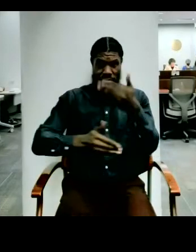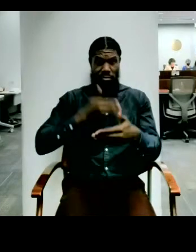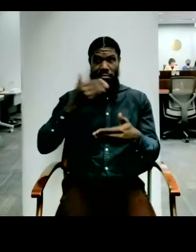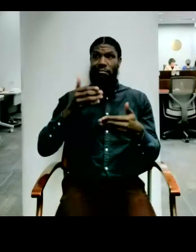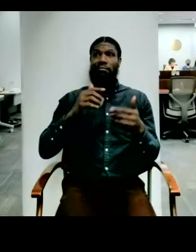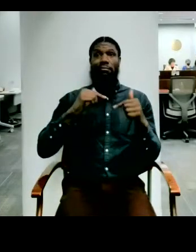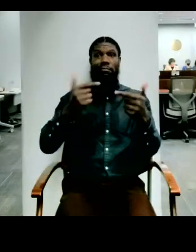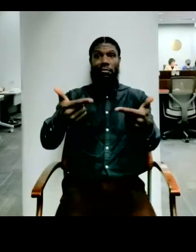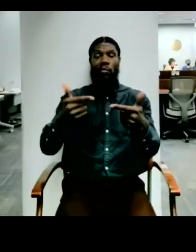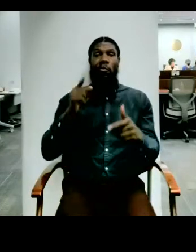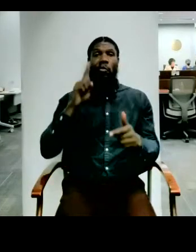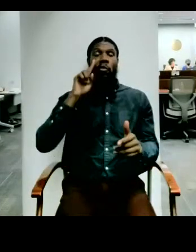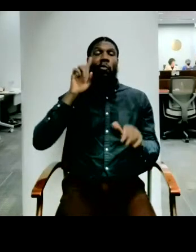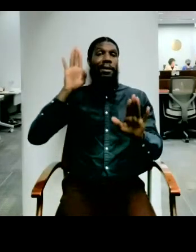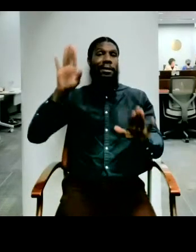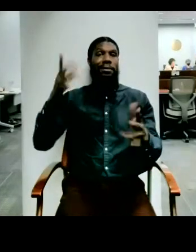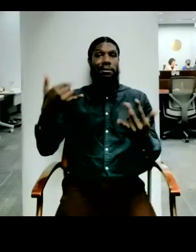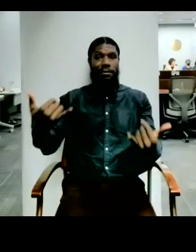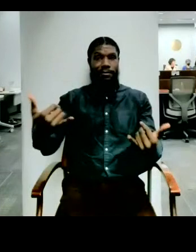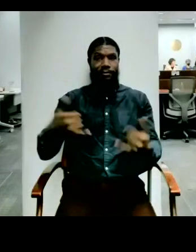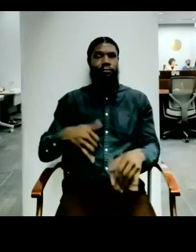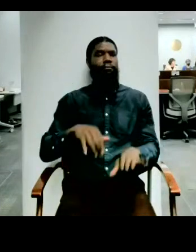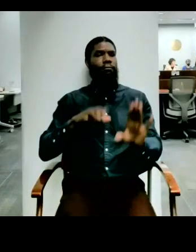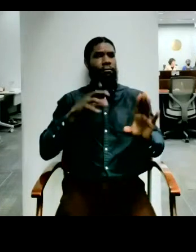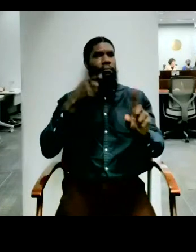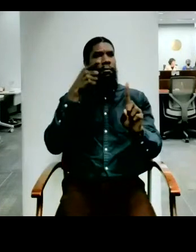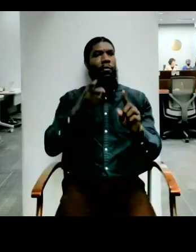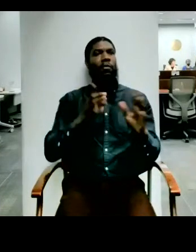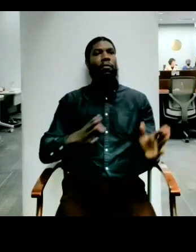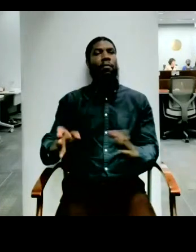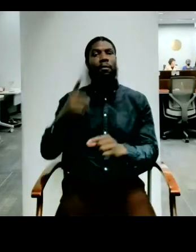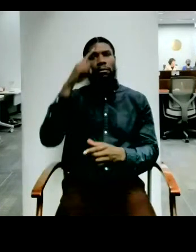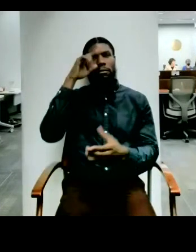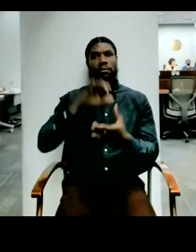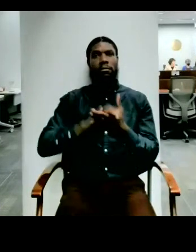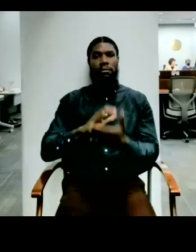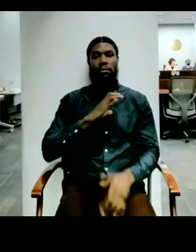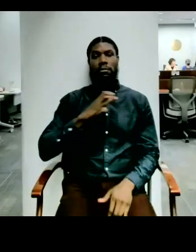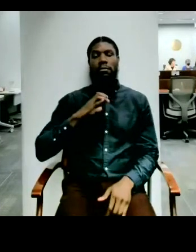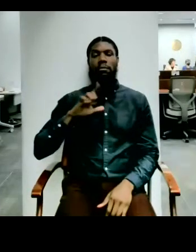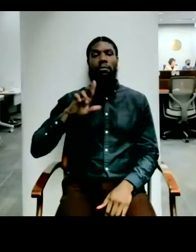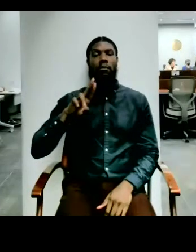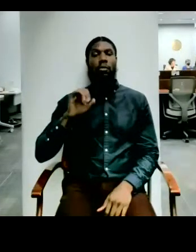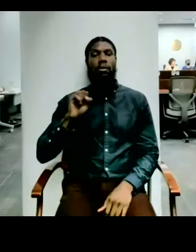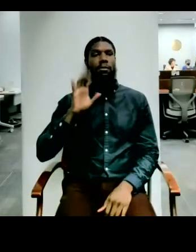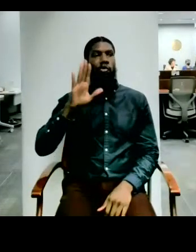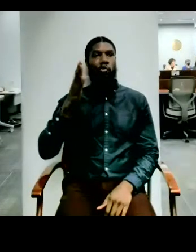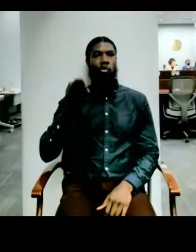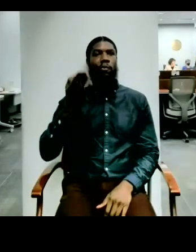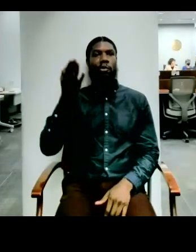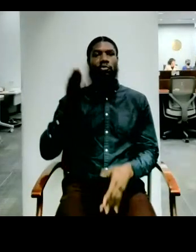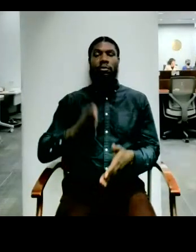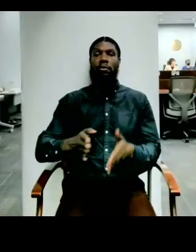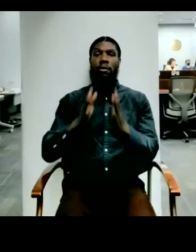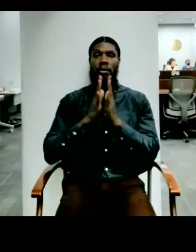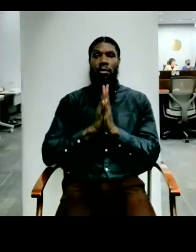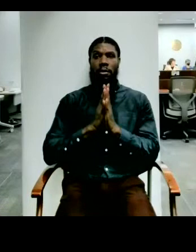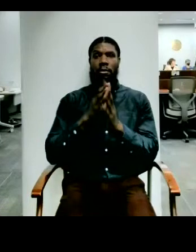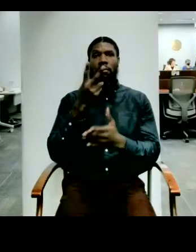Point of order, I believe that Commissioner Lucas' motion um requested that both it be